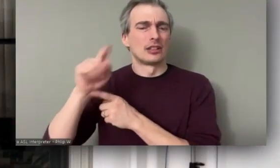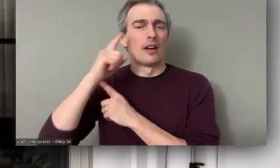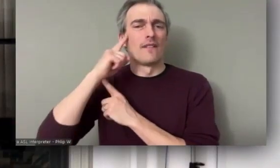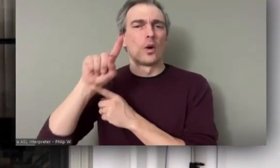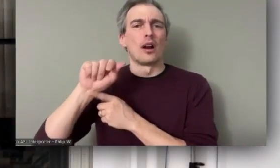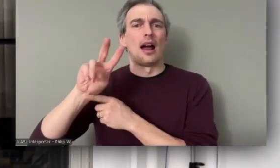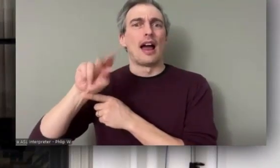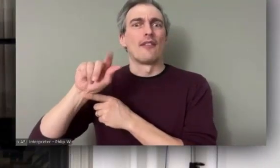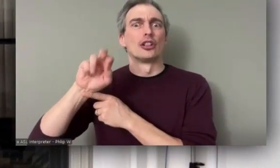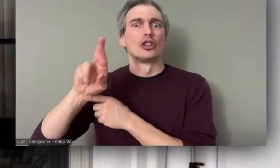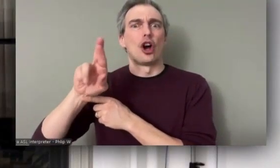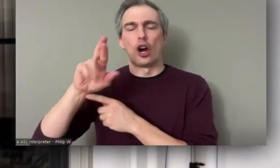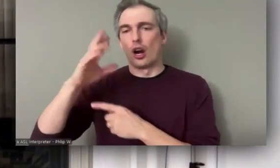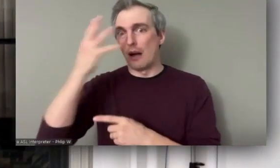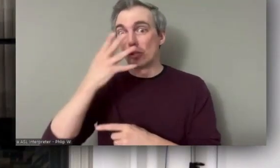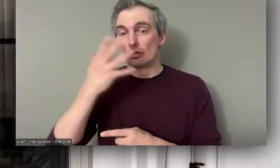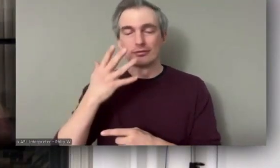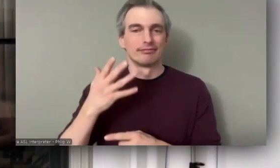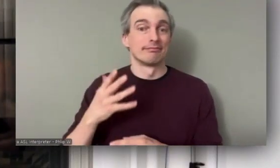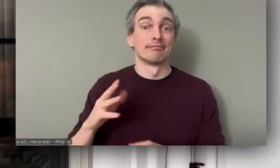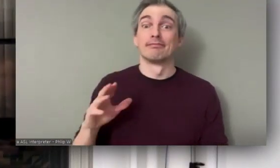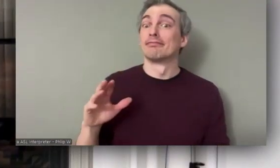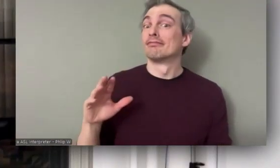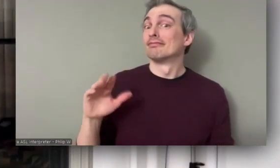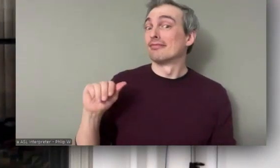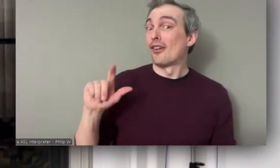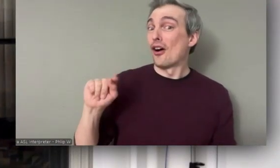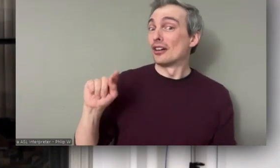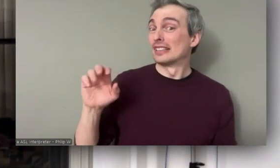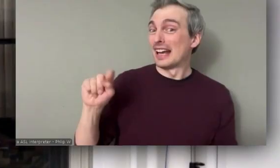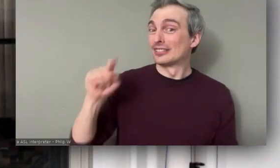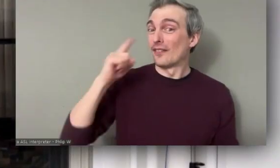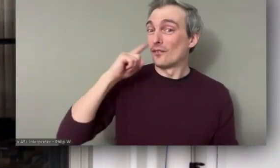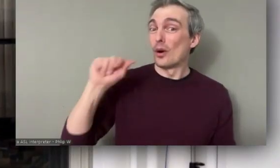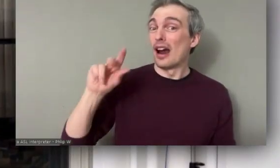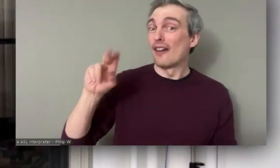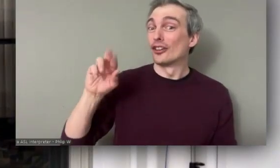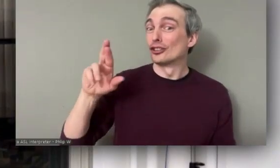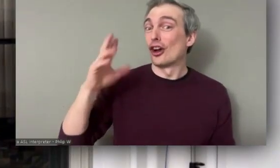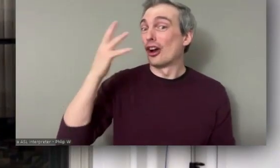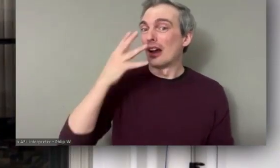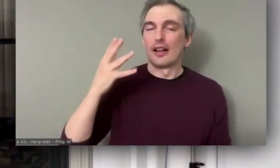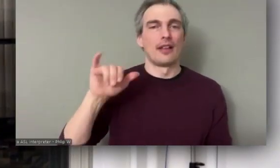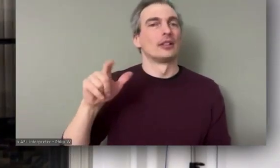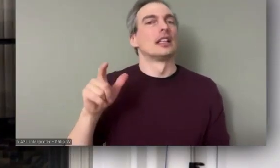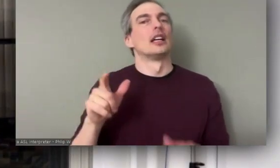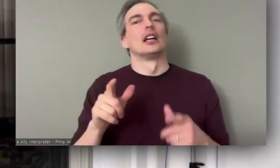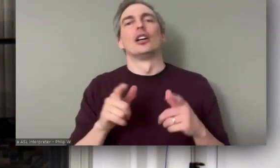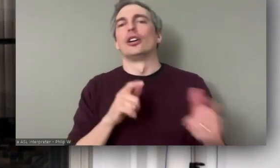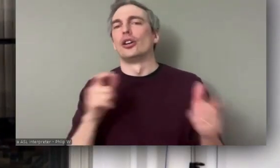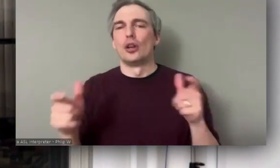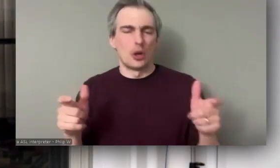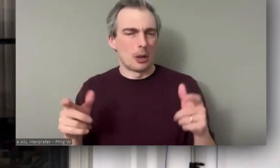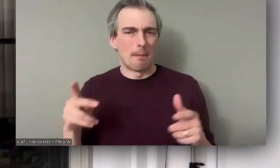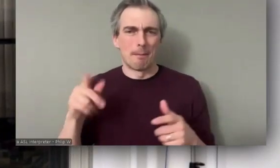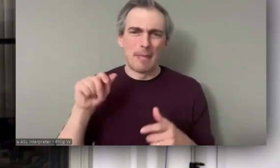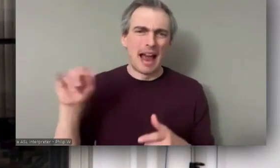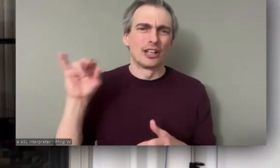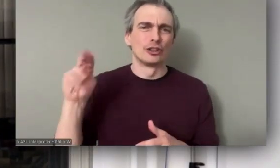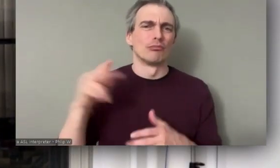So alt text for the avatar looks -- this was a huge passion part -- I think I mentioned I started working with people who are blind, and